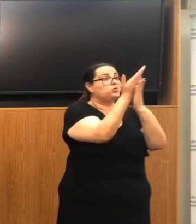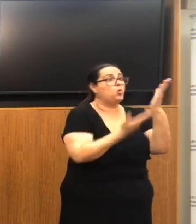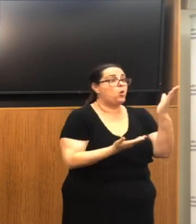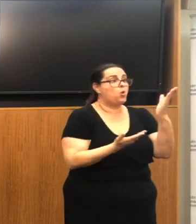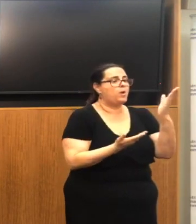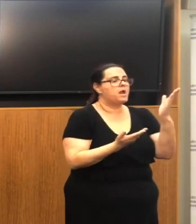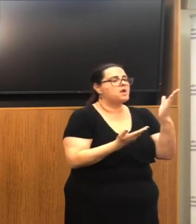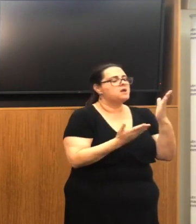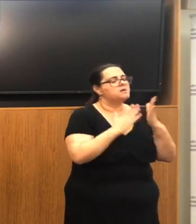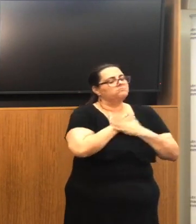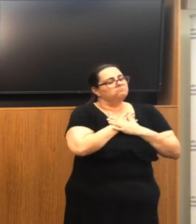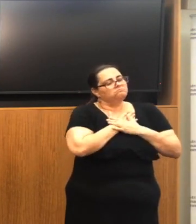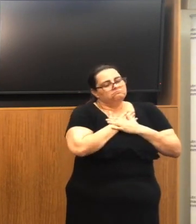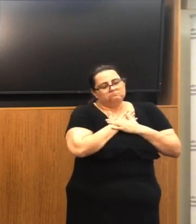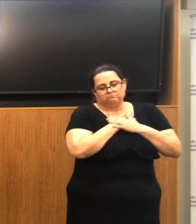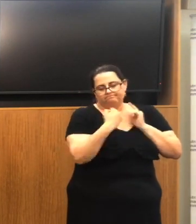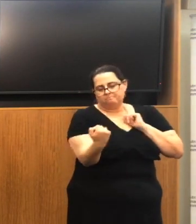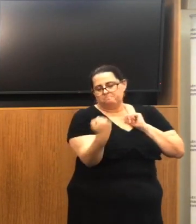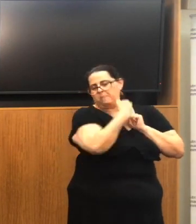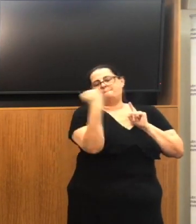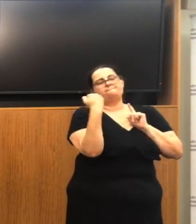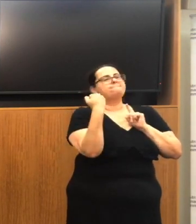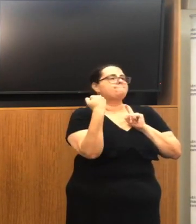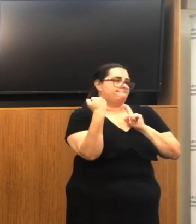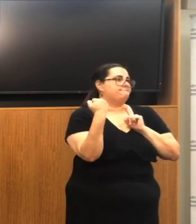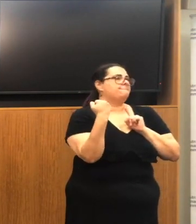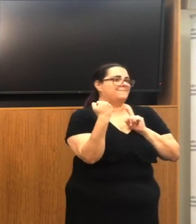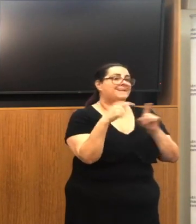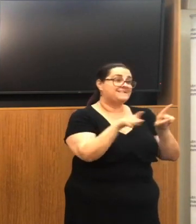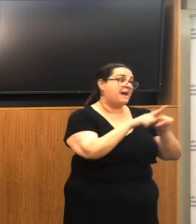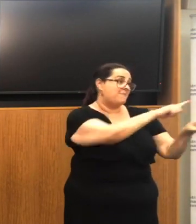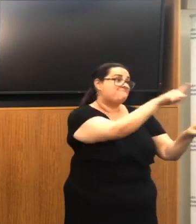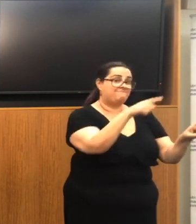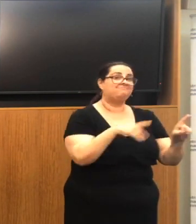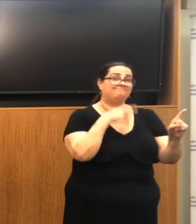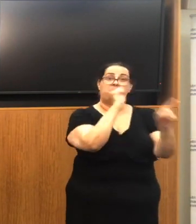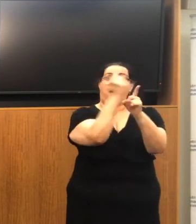had left a lasting impression as I'm sure she'll leave on all of you tonight,